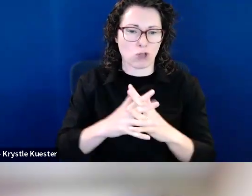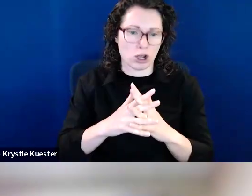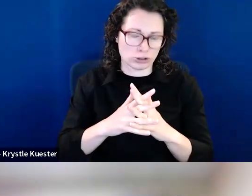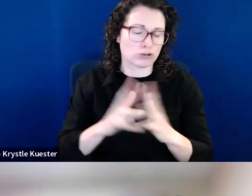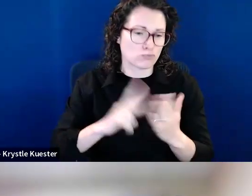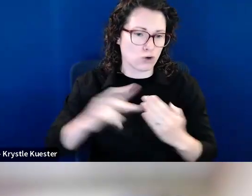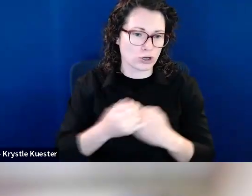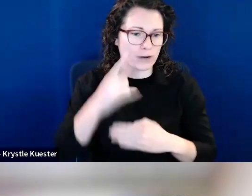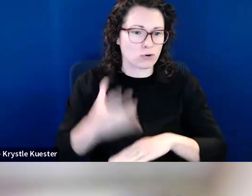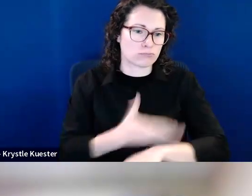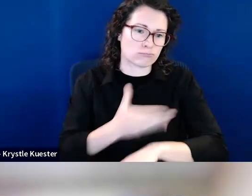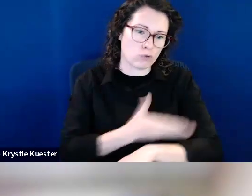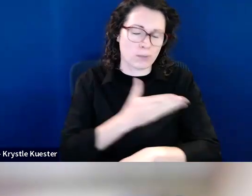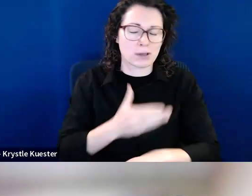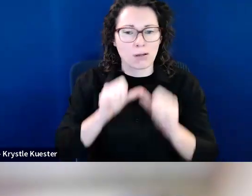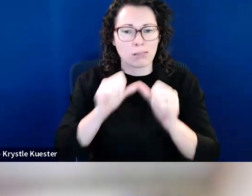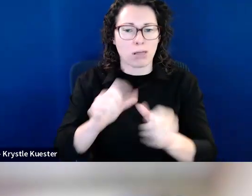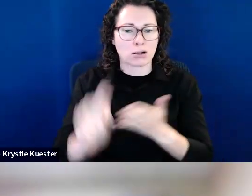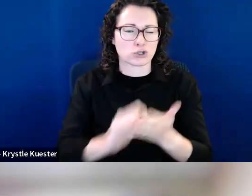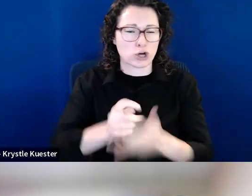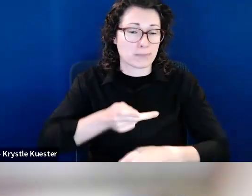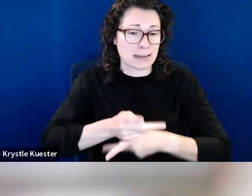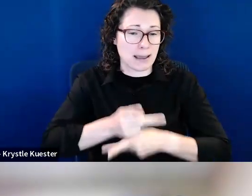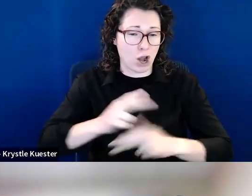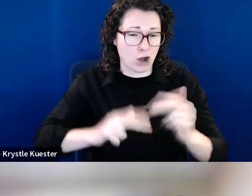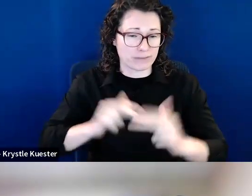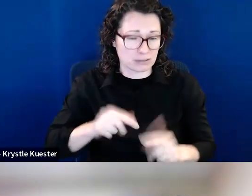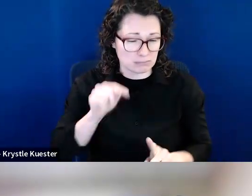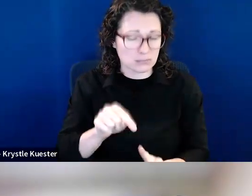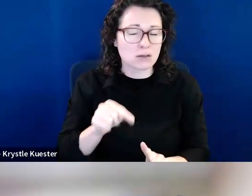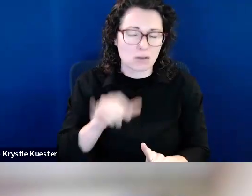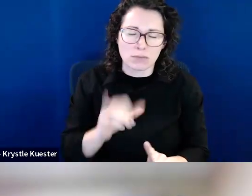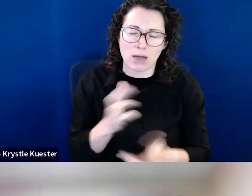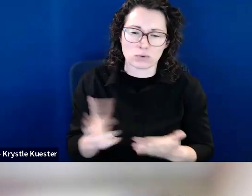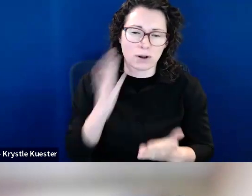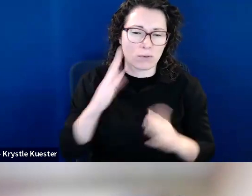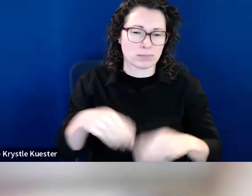uh, reforming long-term care. Um, so I'll also make those resources available to you,